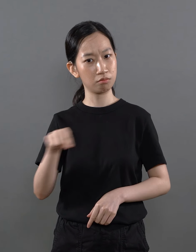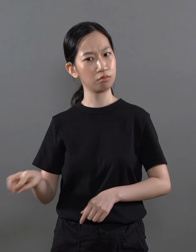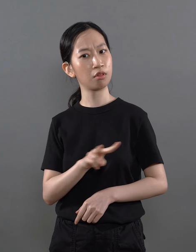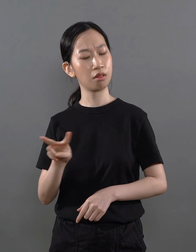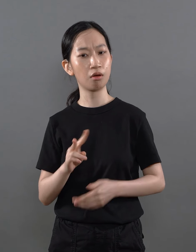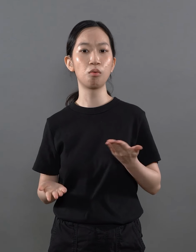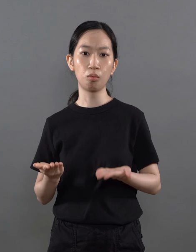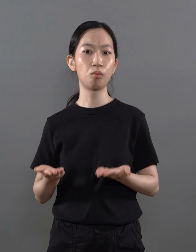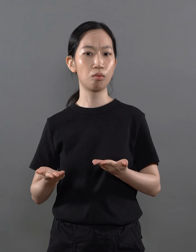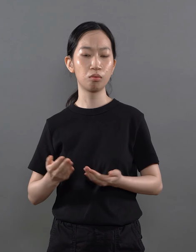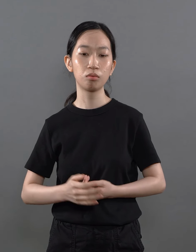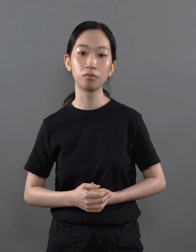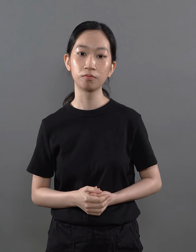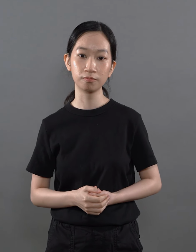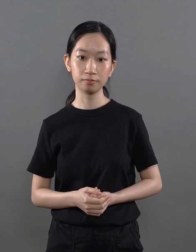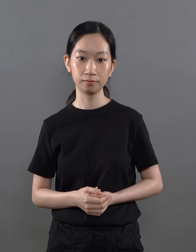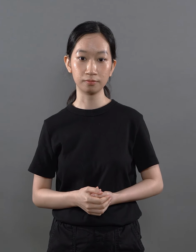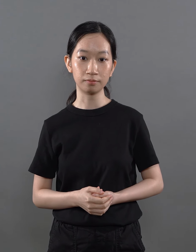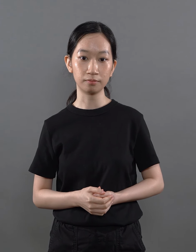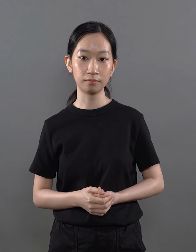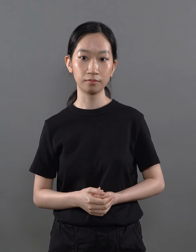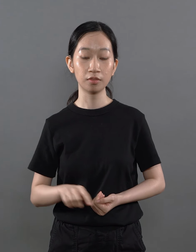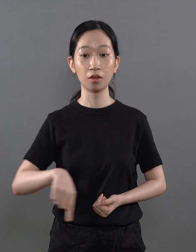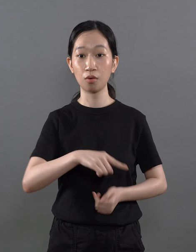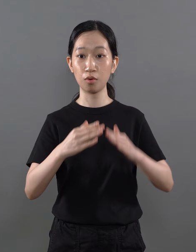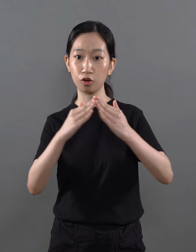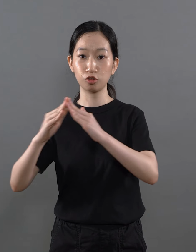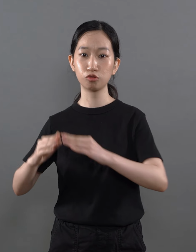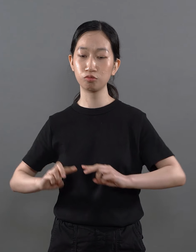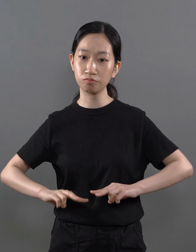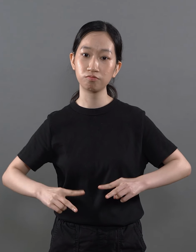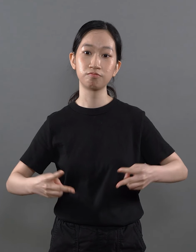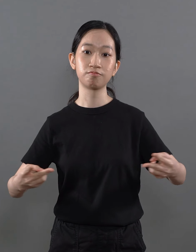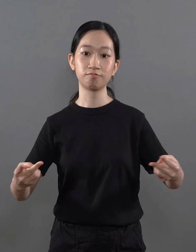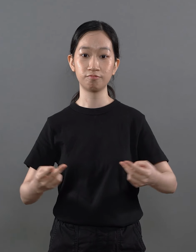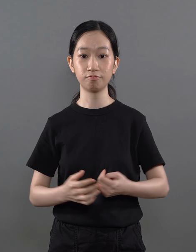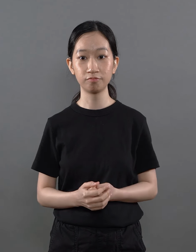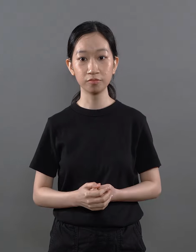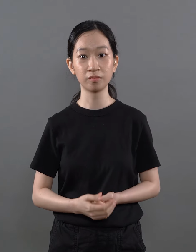is akin to art-making As walled villages evolve